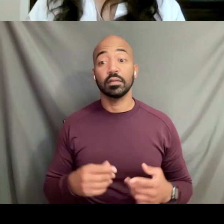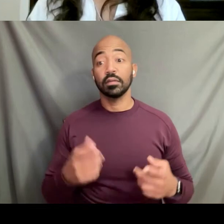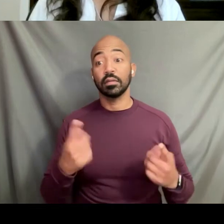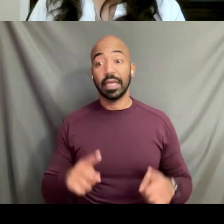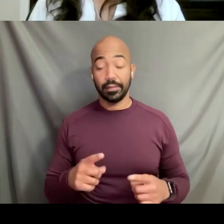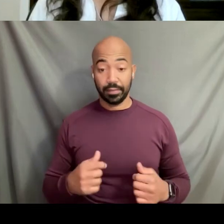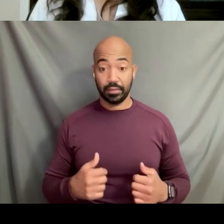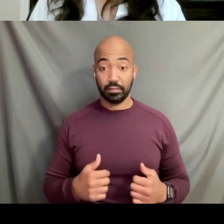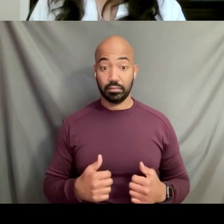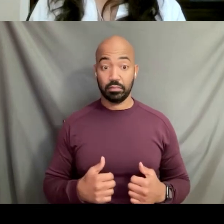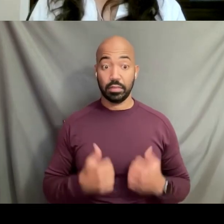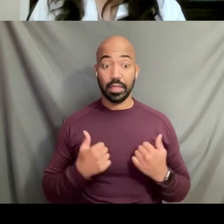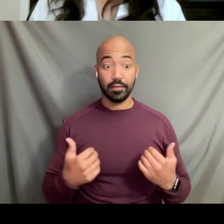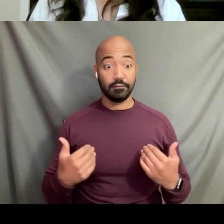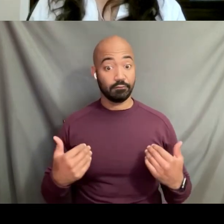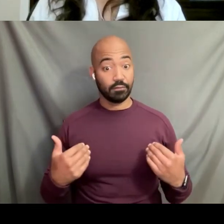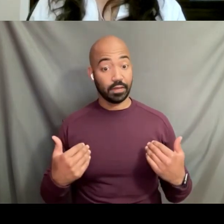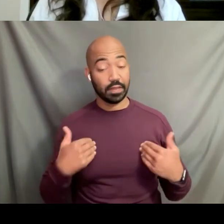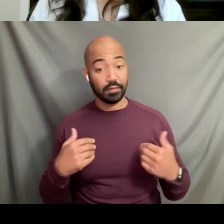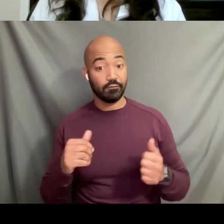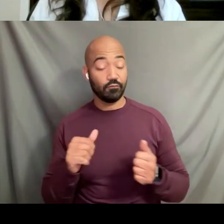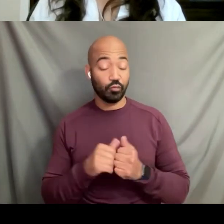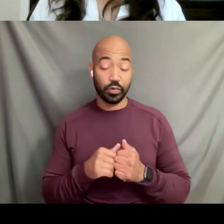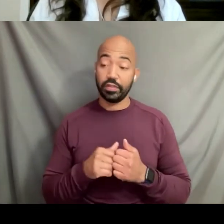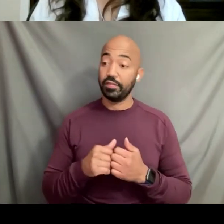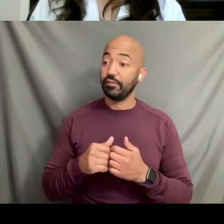they are distanced from the social services which they are used to